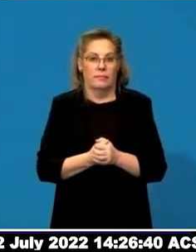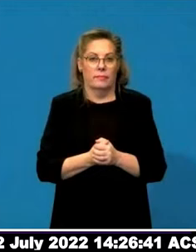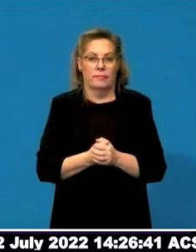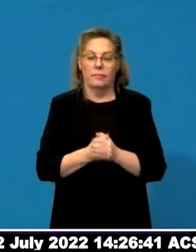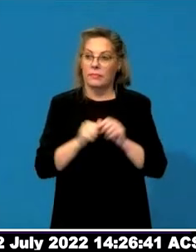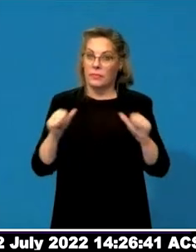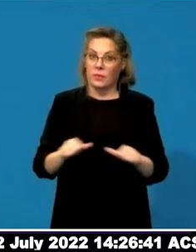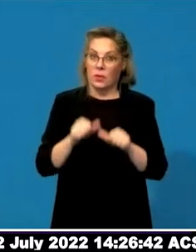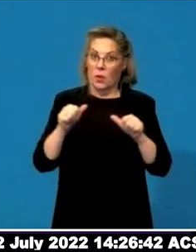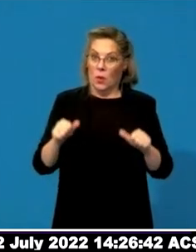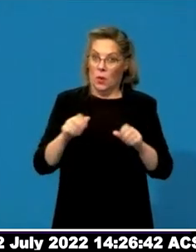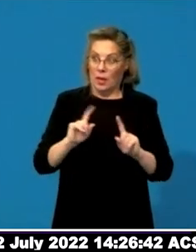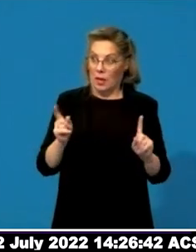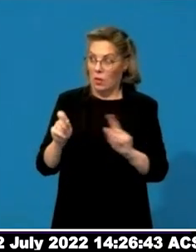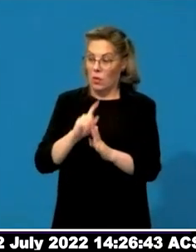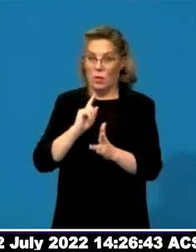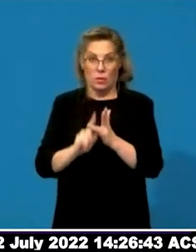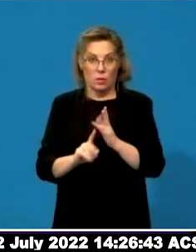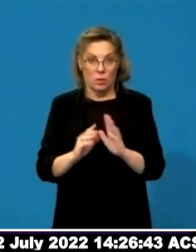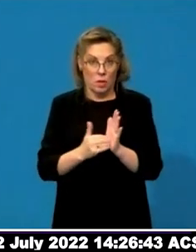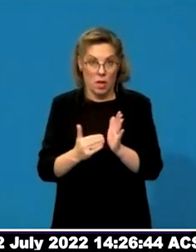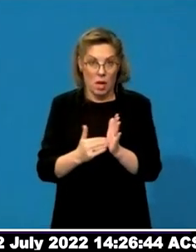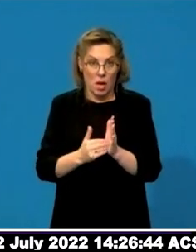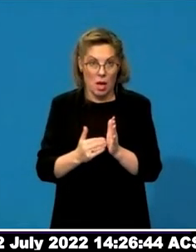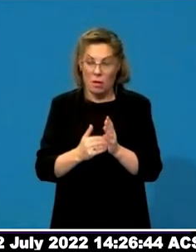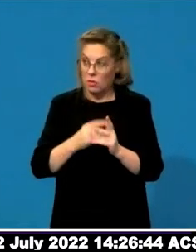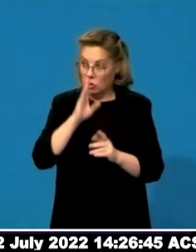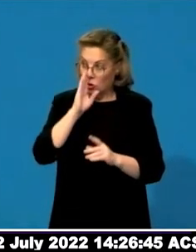Straightaway or? MS McMAHON: Yes, I understand we won't be having a break, if that suits the Commissioners.